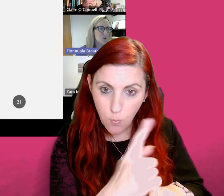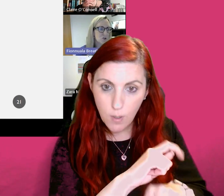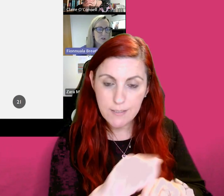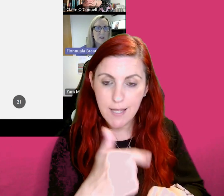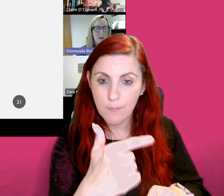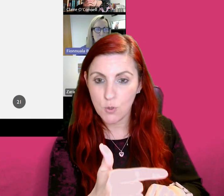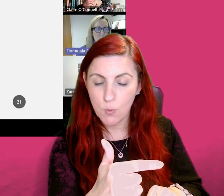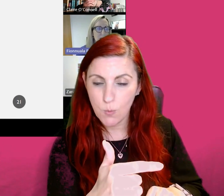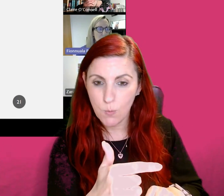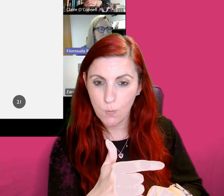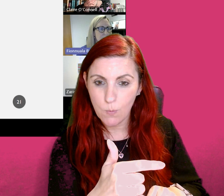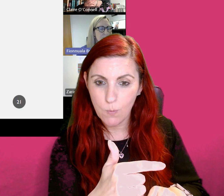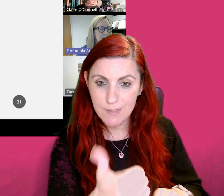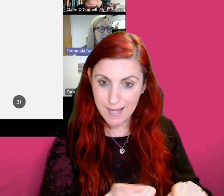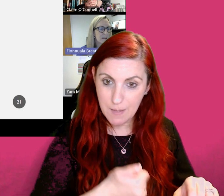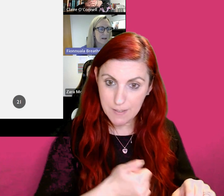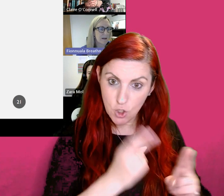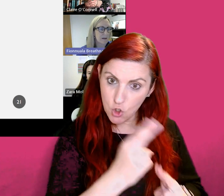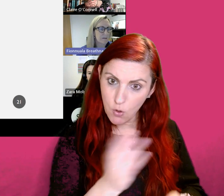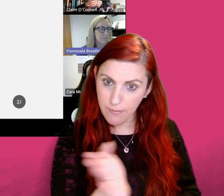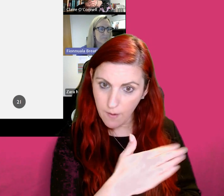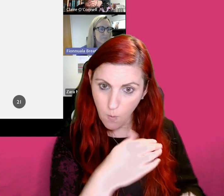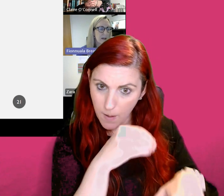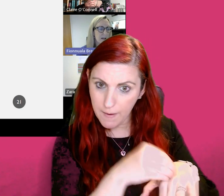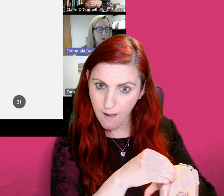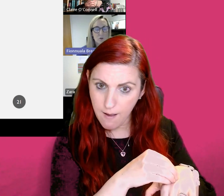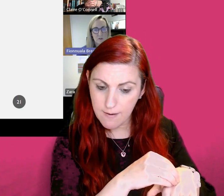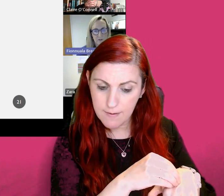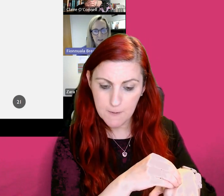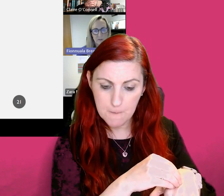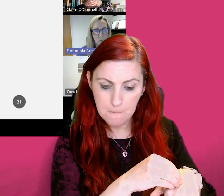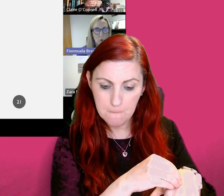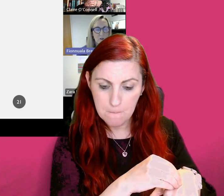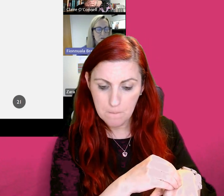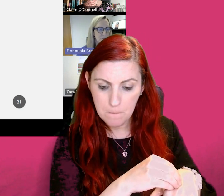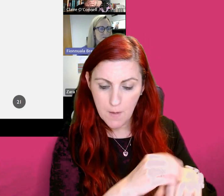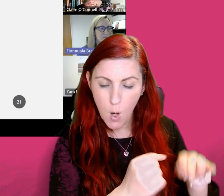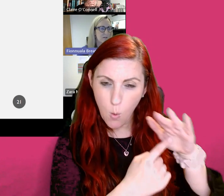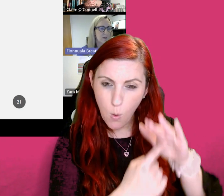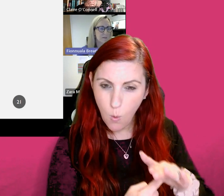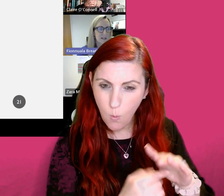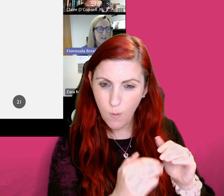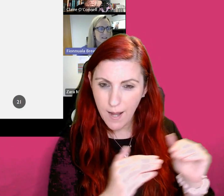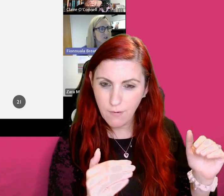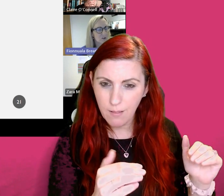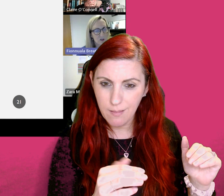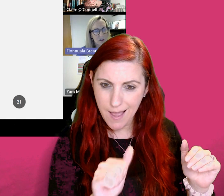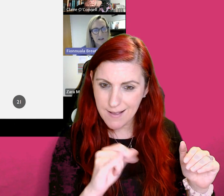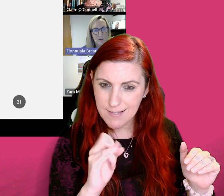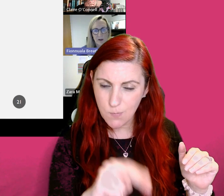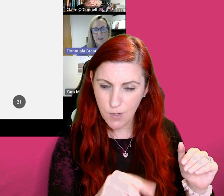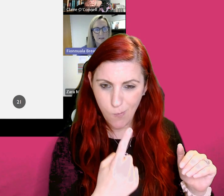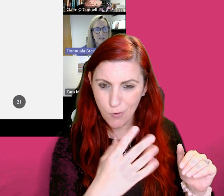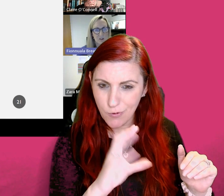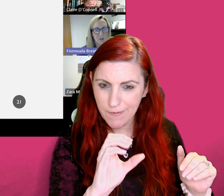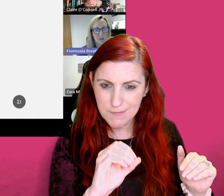um should they all be on a a low dose of aspirin 150 milligrams started early in the pregnancy to